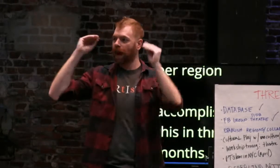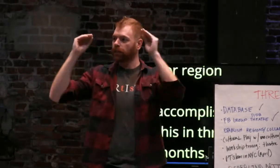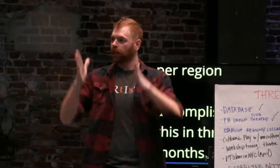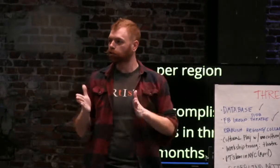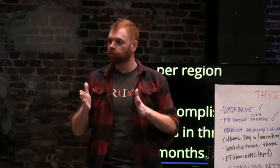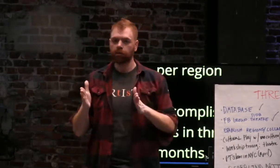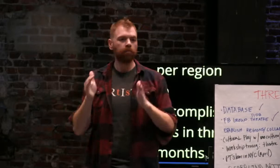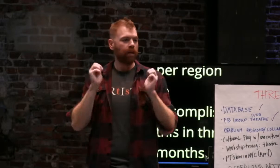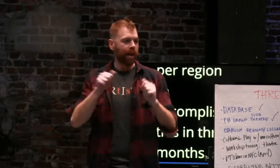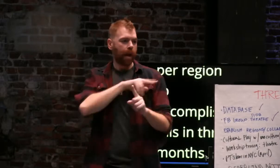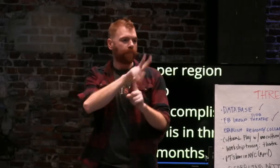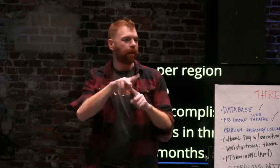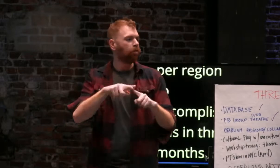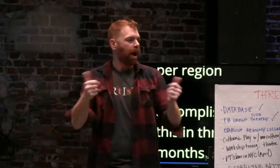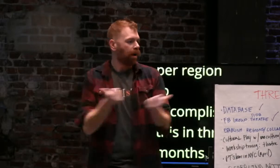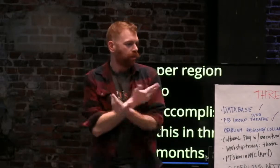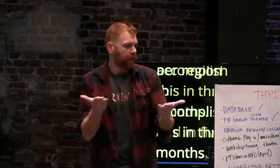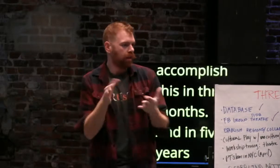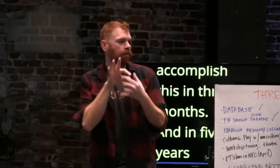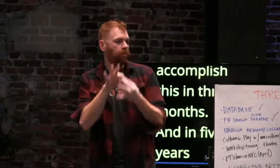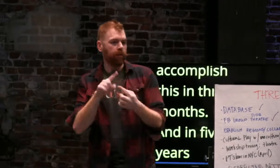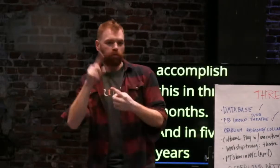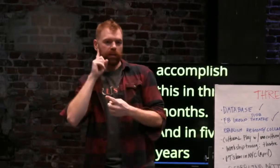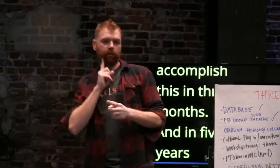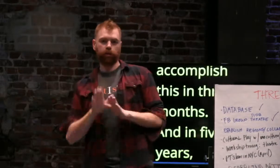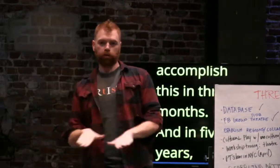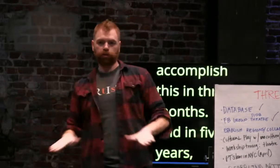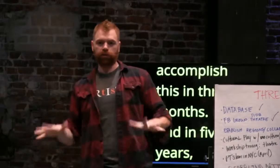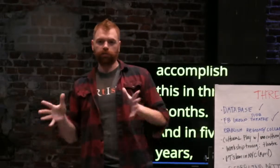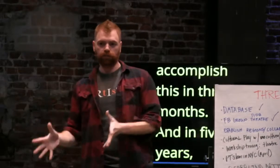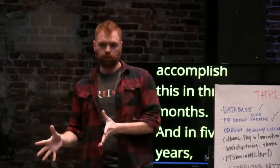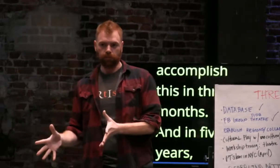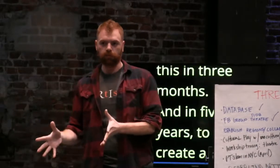to create a creative toolkit for artists, creators.